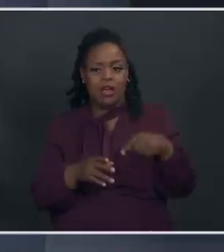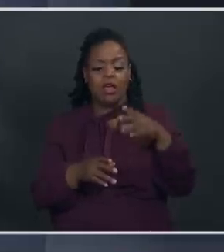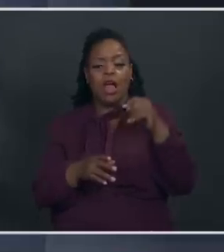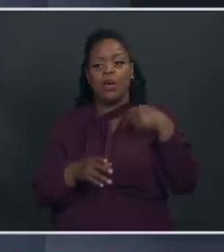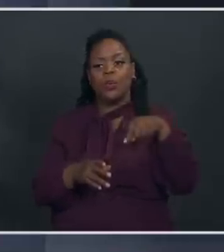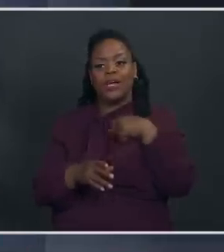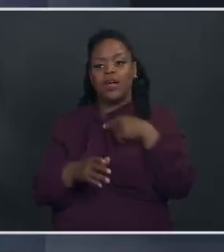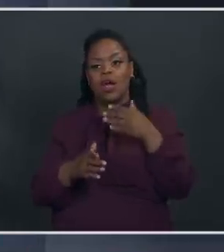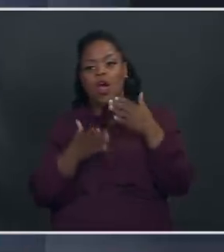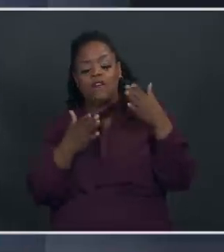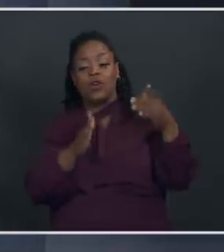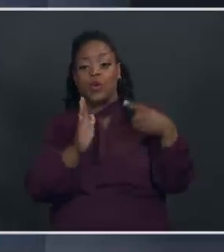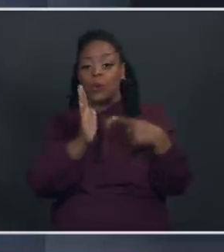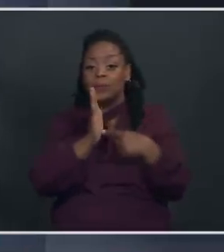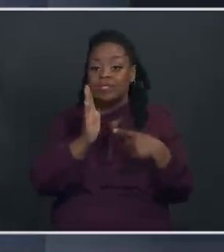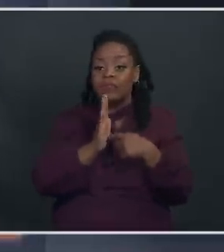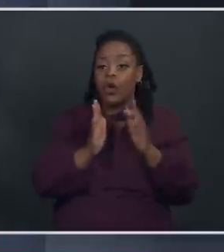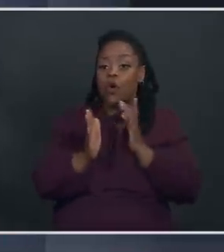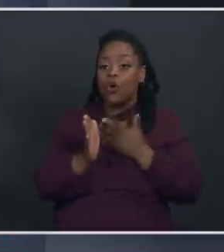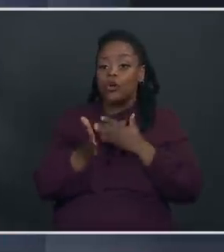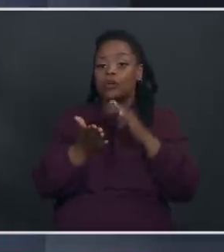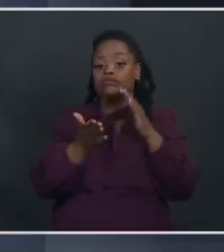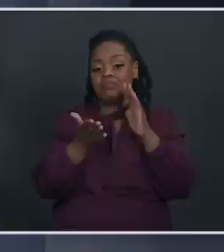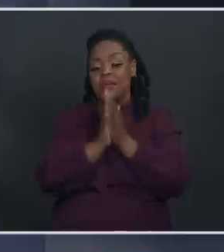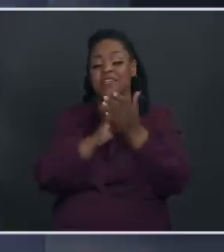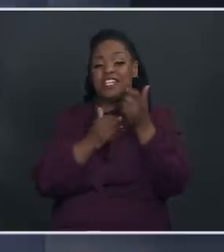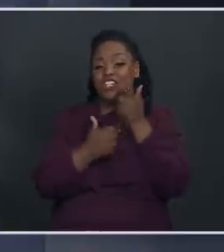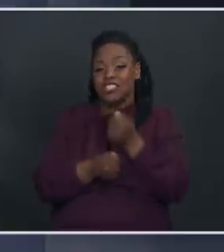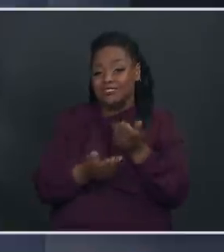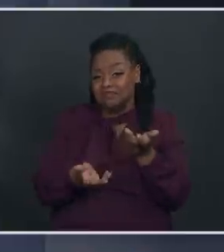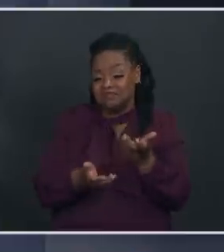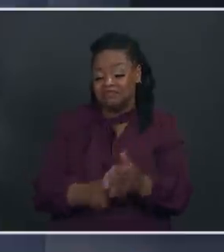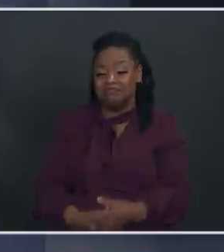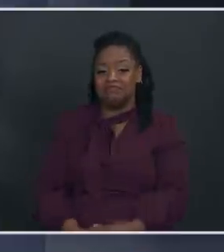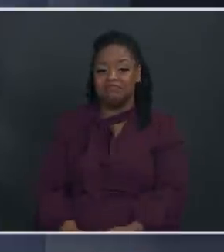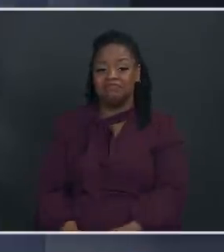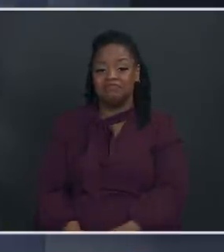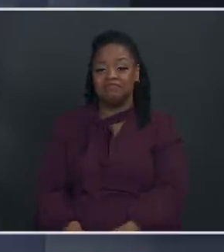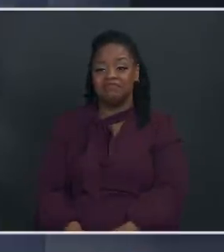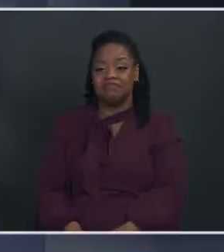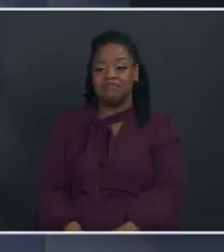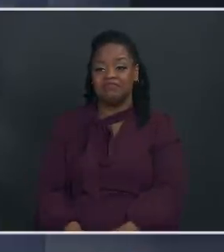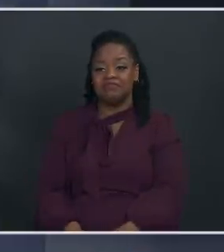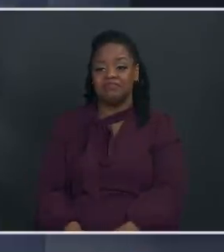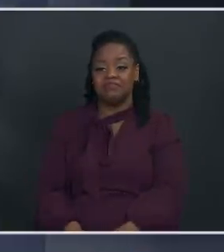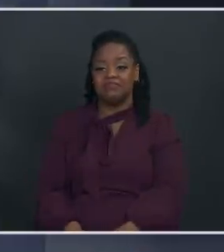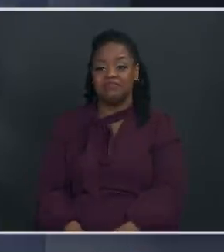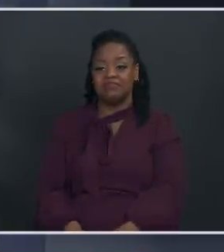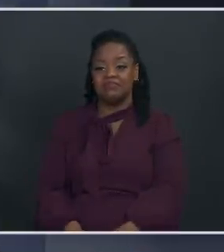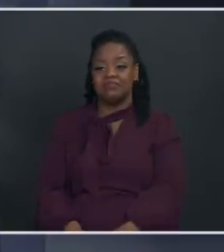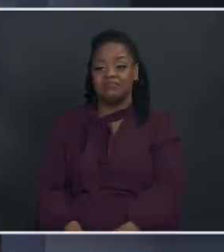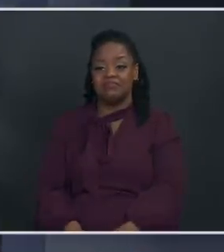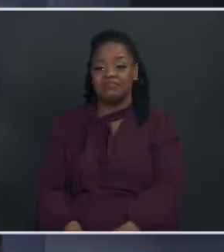you know, our interests from the United States, on the ground in China. Go ahead, Peter. The Press: A couple quick ones that I still don't think I fully understand. I know the executive order that was signed,